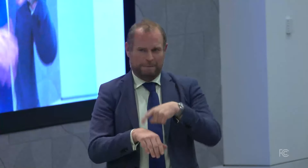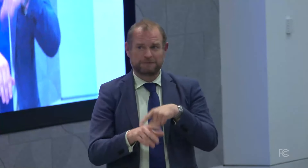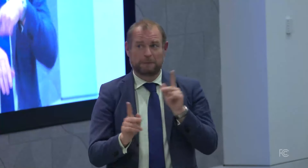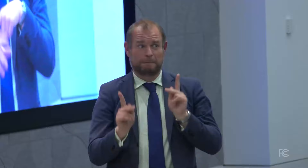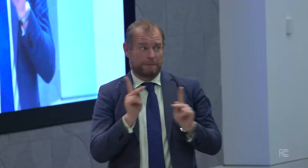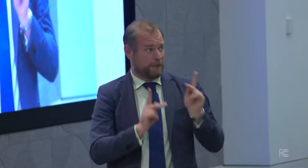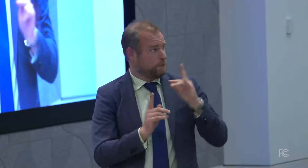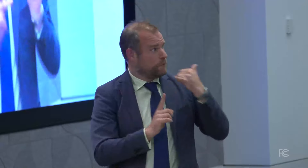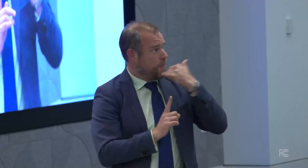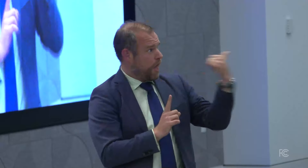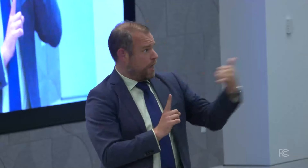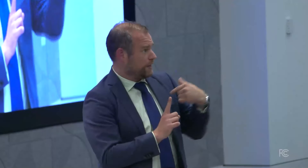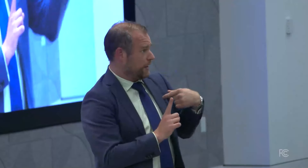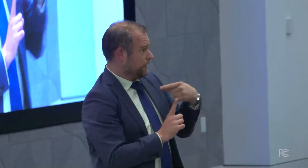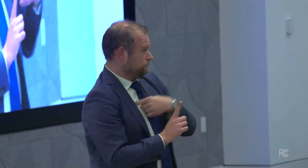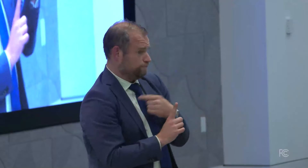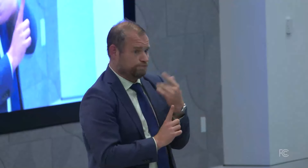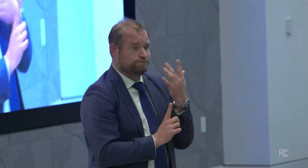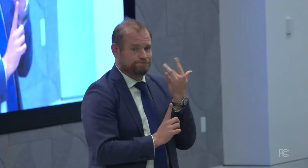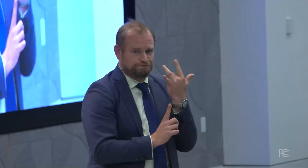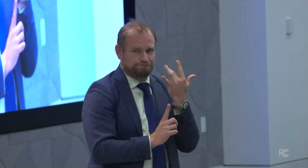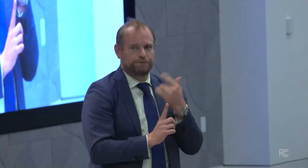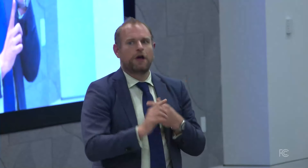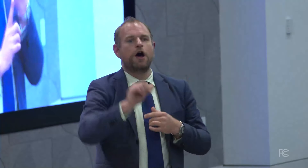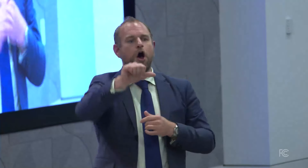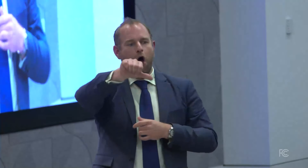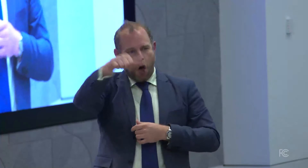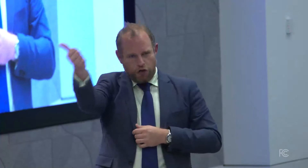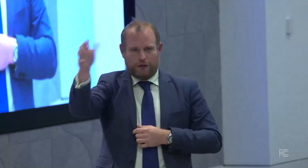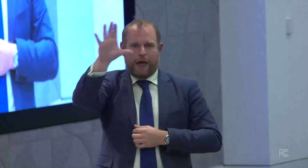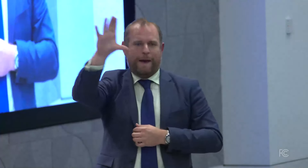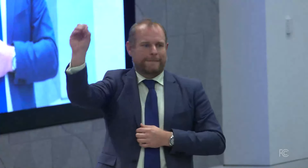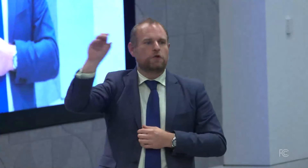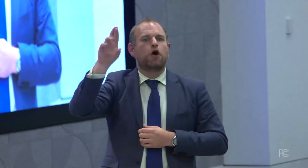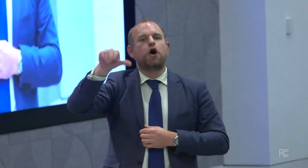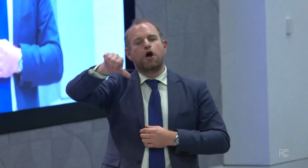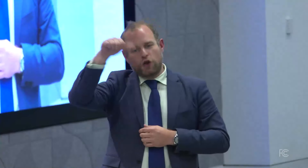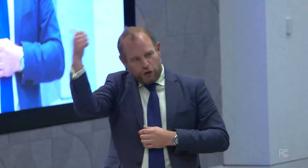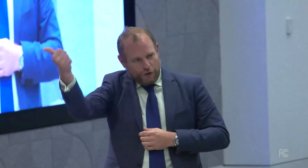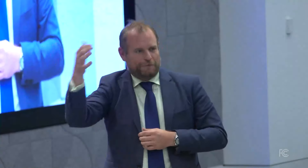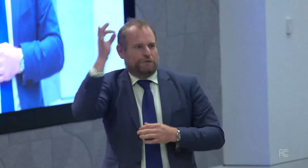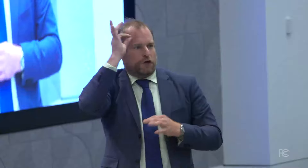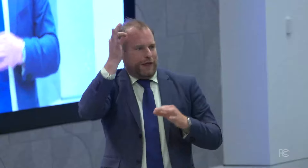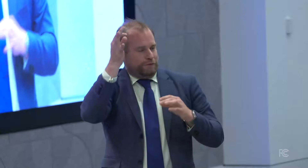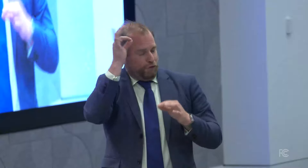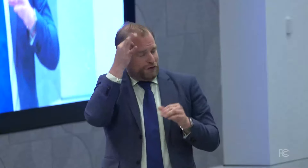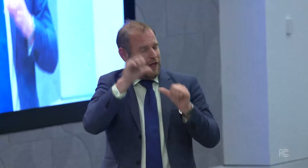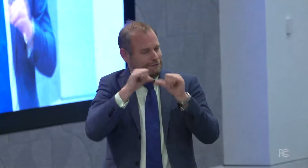TO THAT, WITH THE FCC, WE'RE AT THE POINT IN OUR PROGRAM WHERE IT'S MATURE ENOUGH WHERE WE'RE ABLE TO FIND